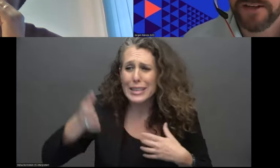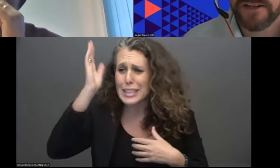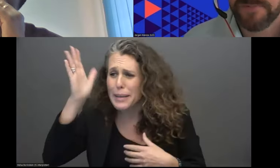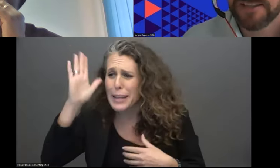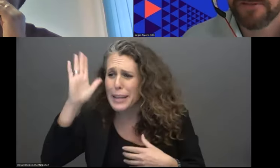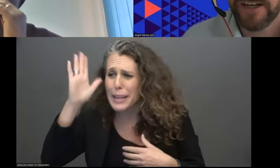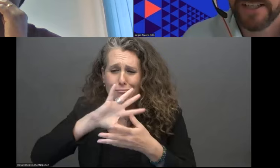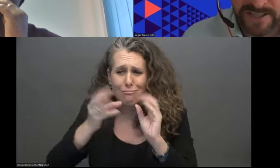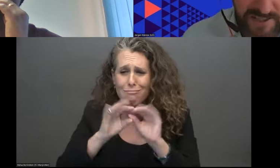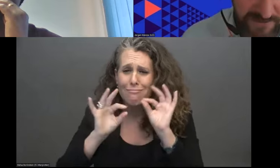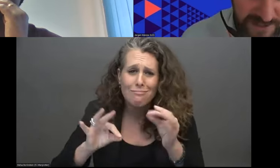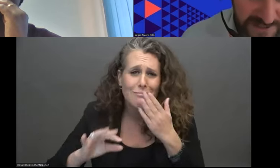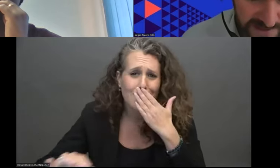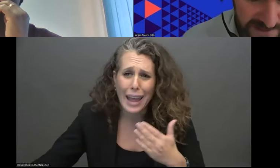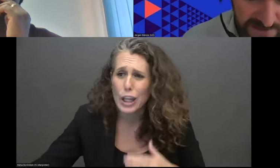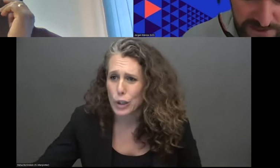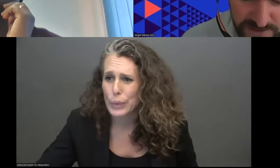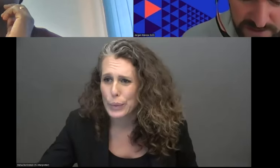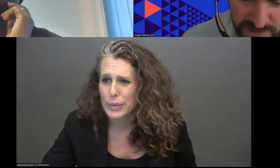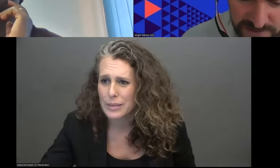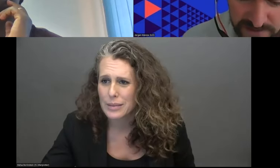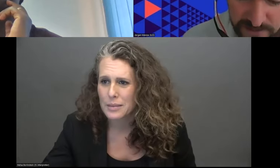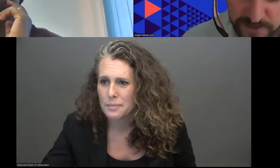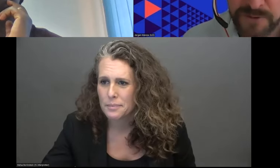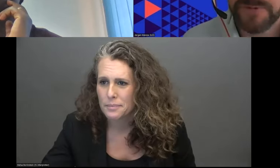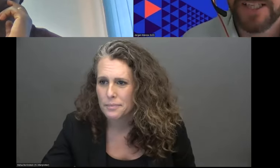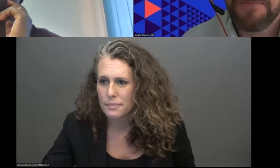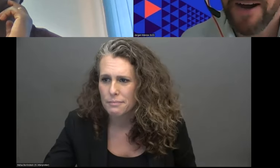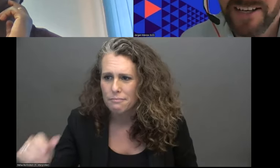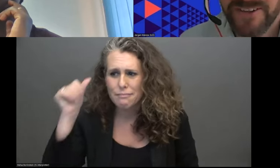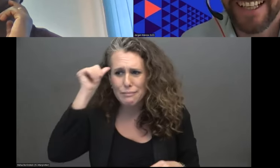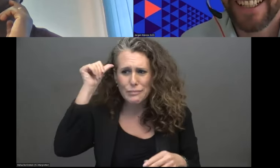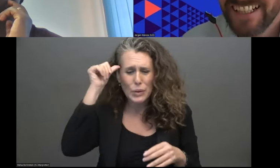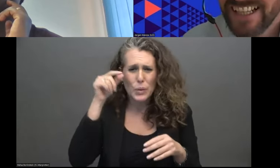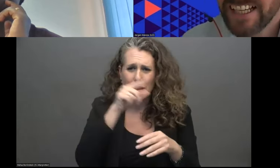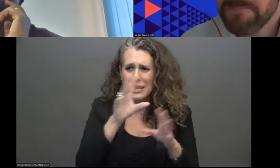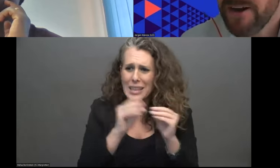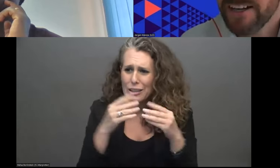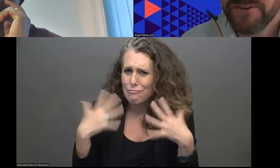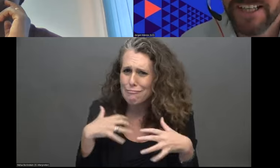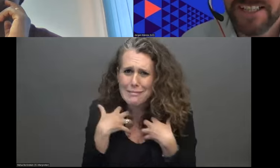as expected very, very exciting session and good to be partnering and keep partnering